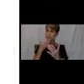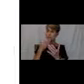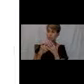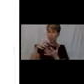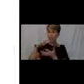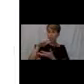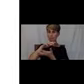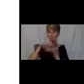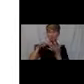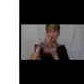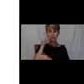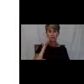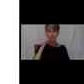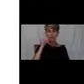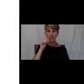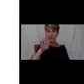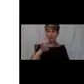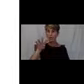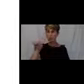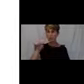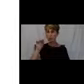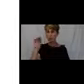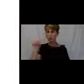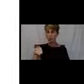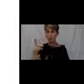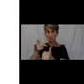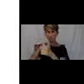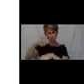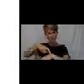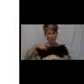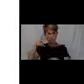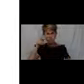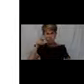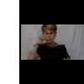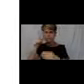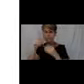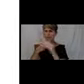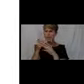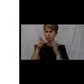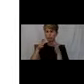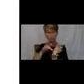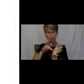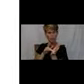And so for 44% of you, it's your first time hearing about street medicine. That's fantastic, welcome.